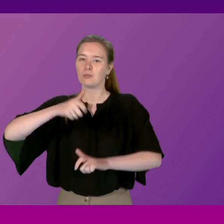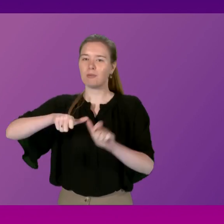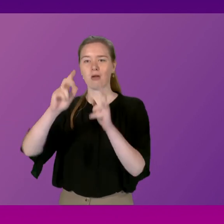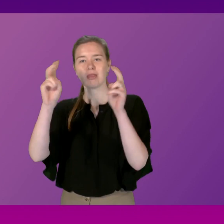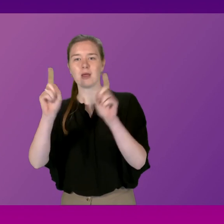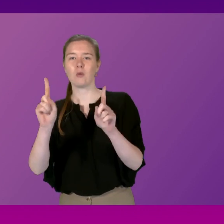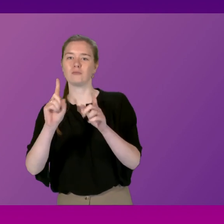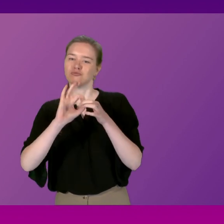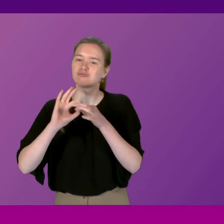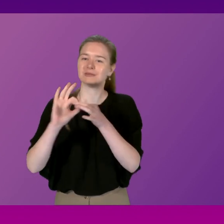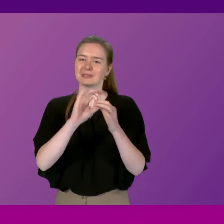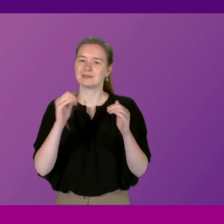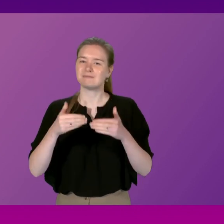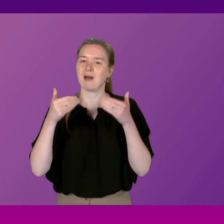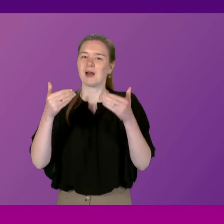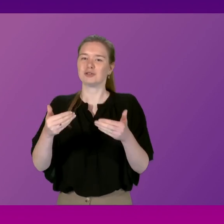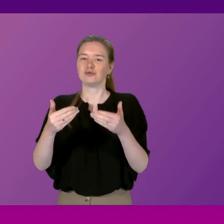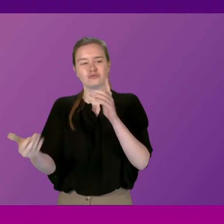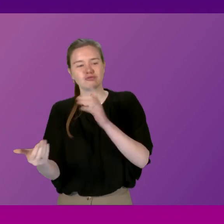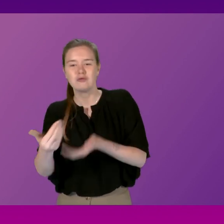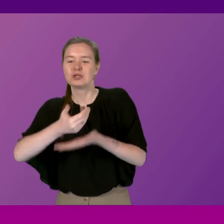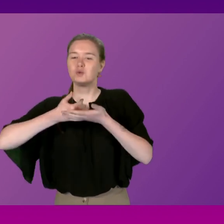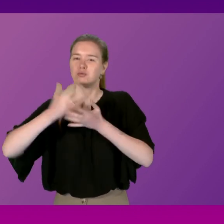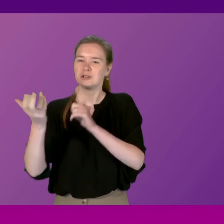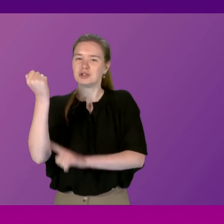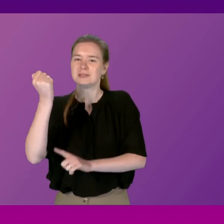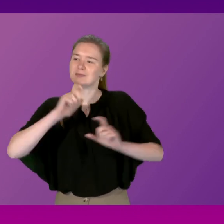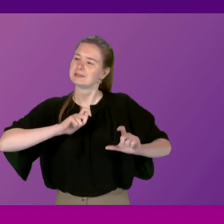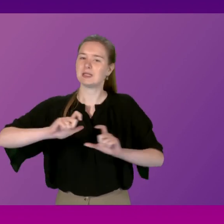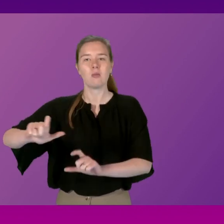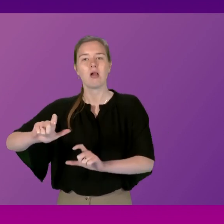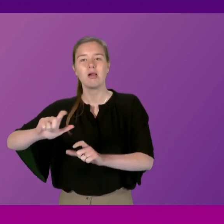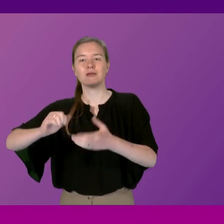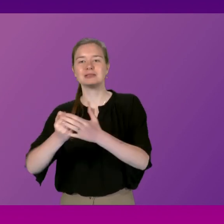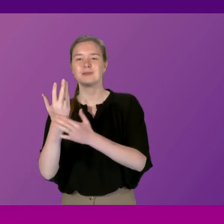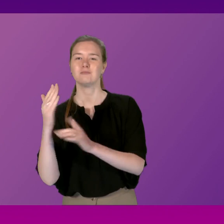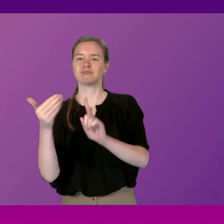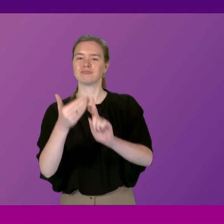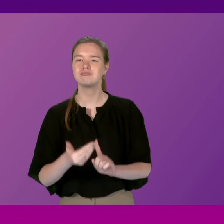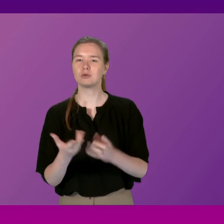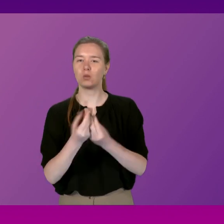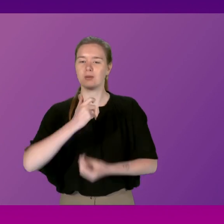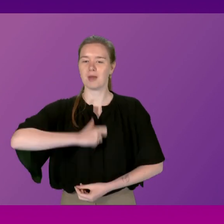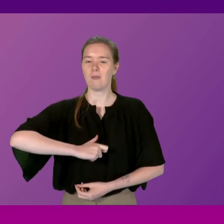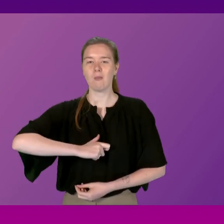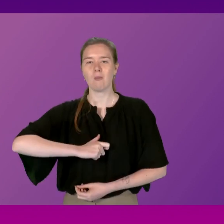“United in action to rescue and achieve the Sustainable Development Goals for, with and by persons with disabilities”.